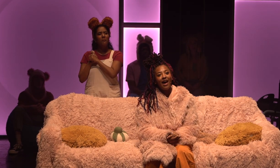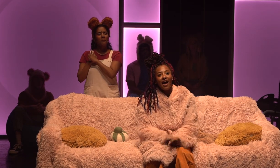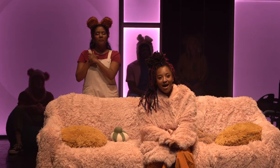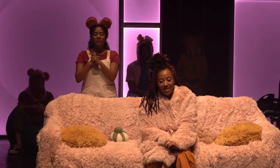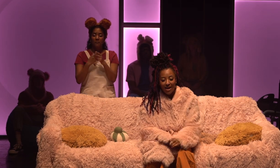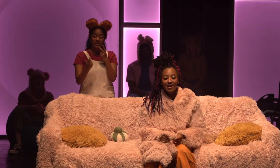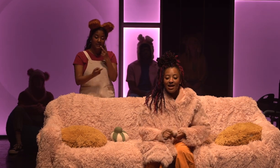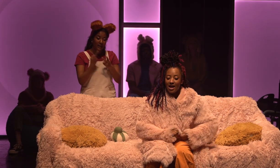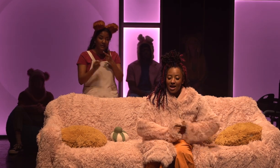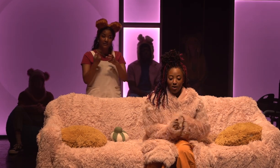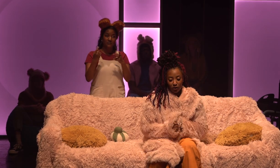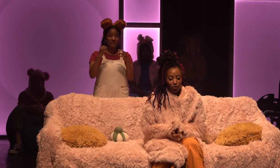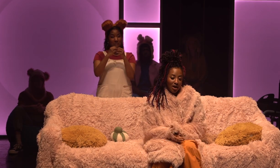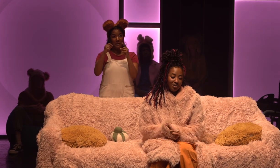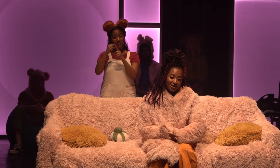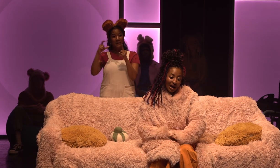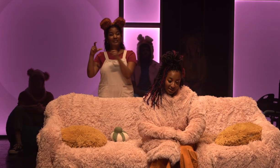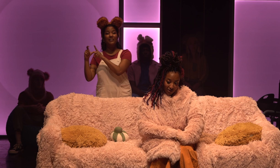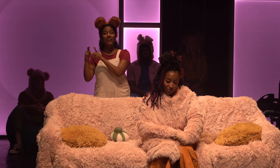side, and then it was borderline personality